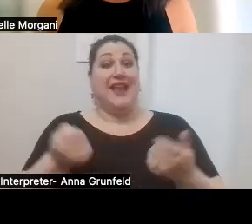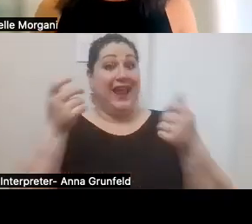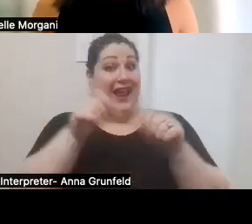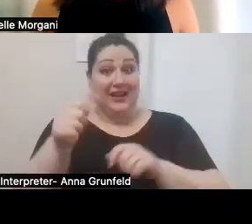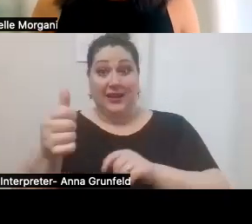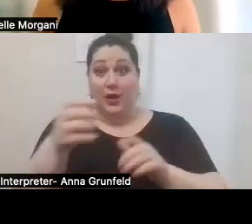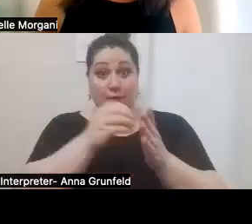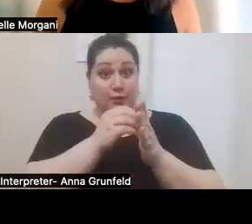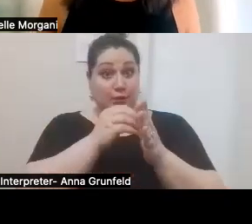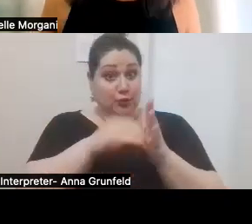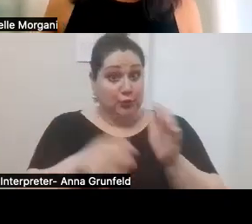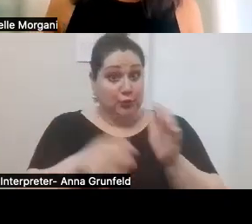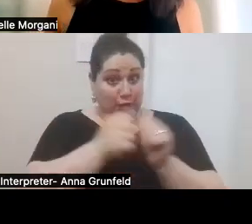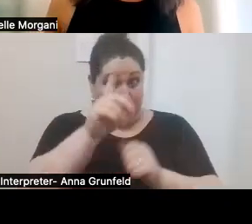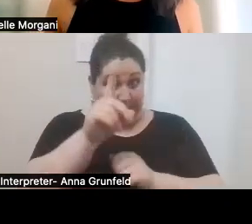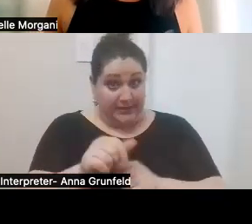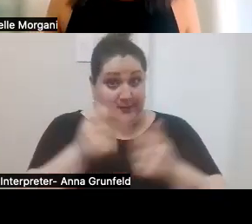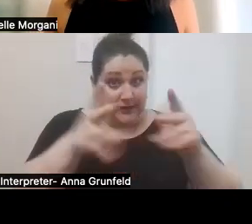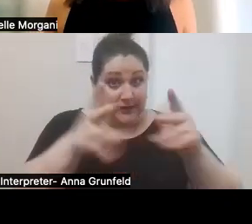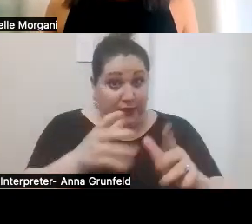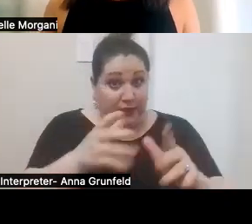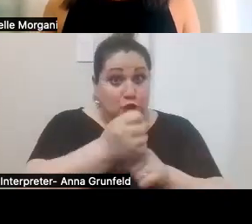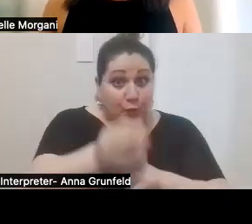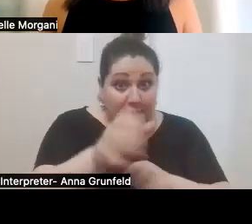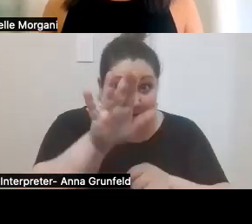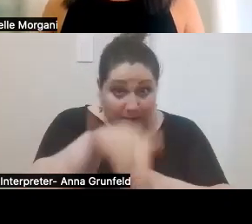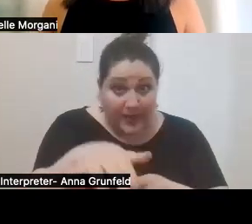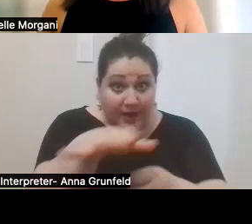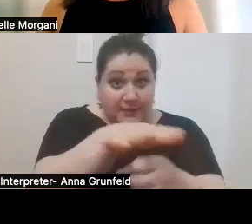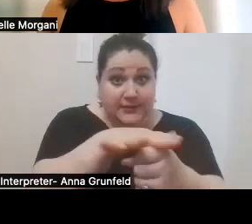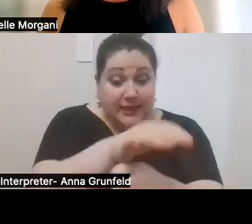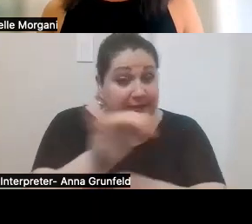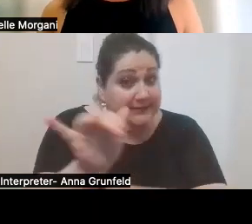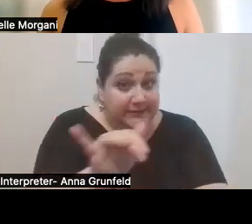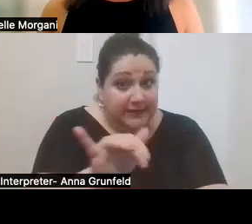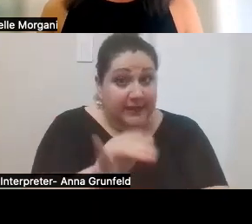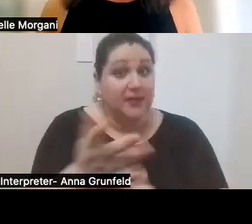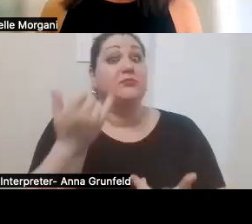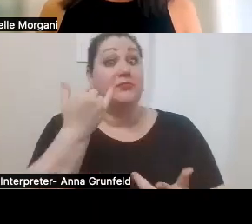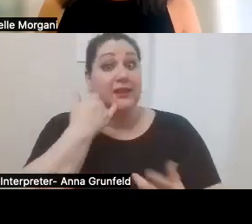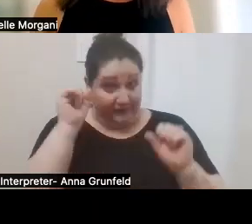And if so, how did it go? Let's get some feedback. Let's take again all of those pieces into consideration.